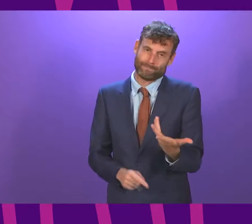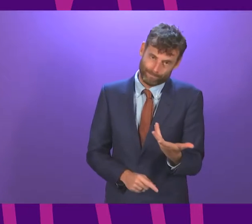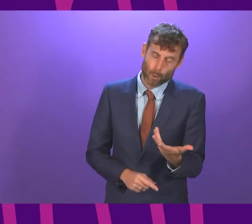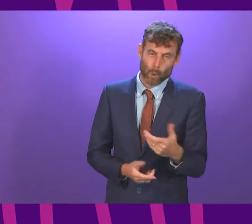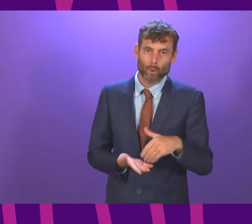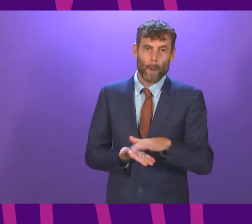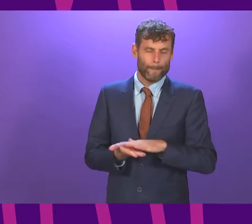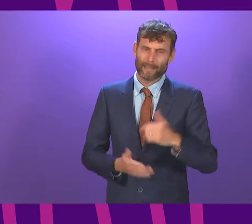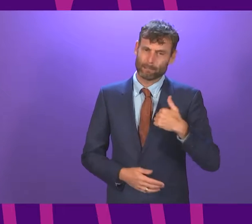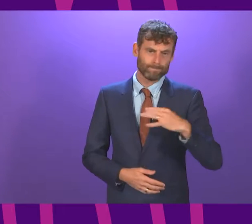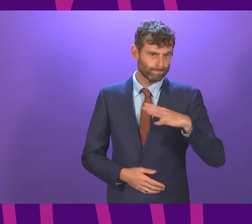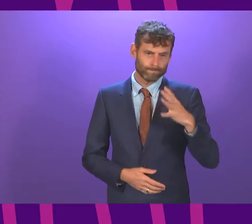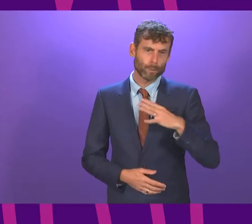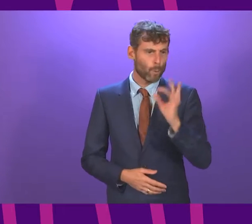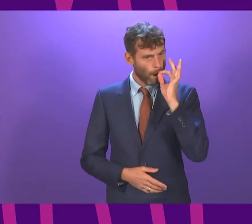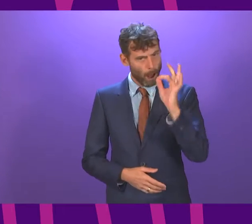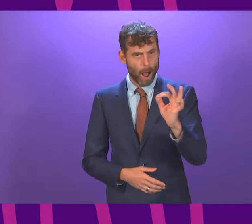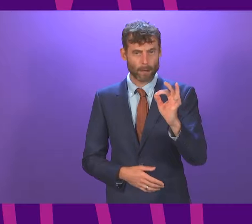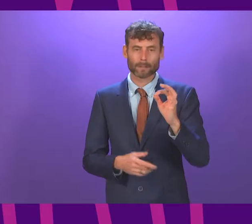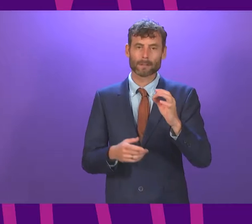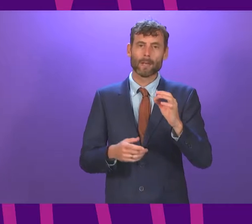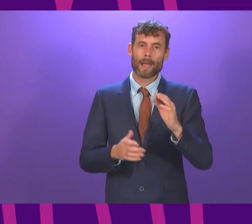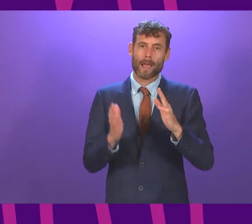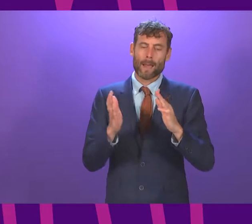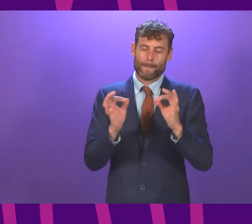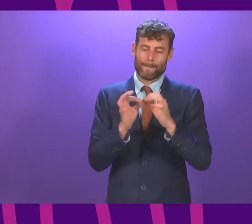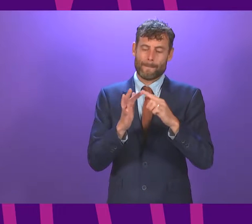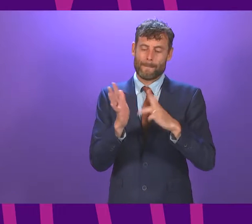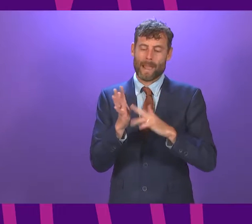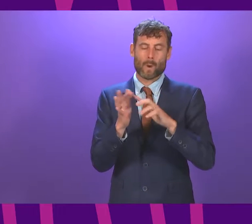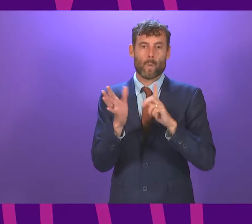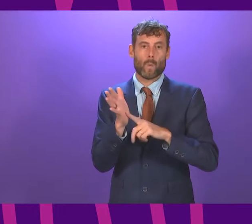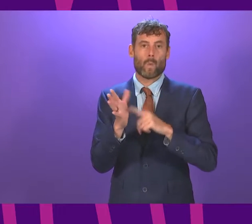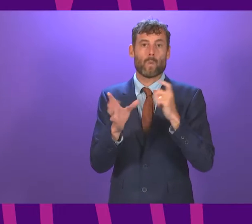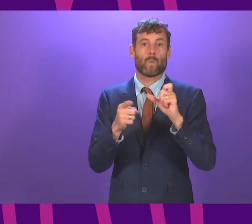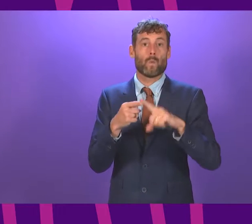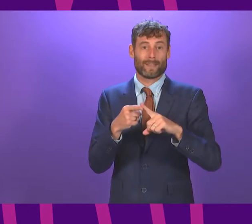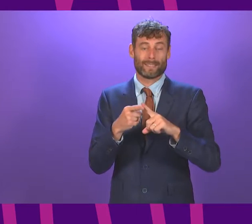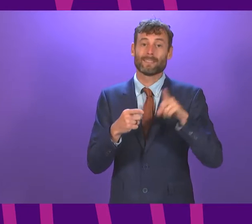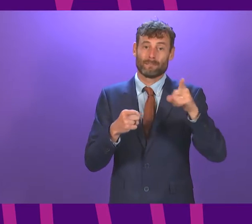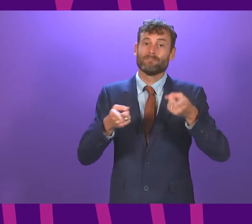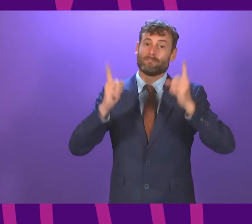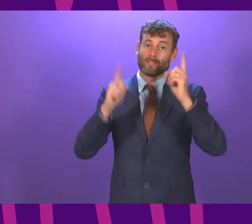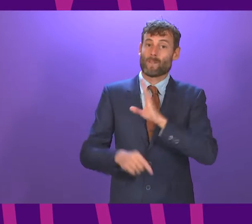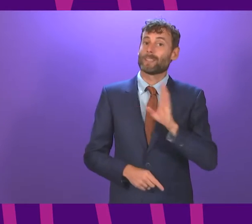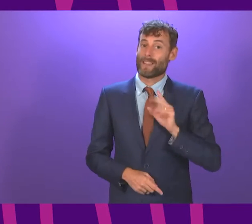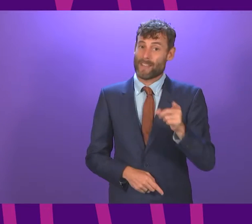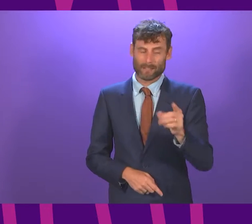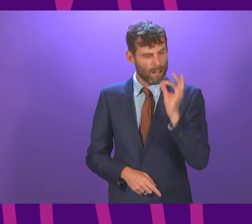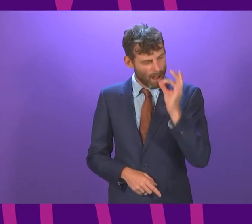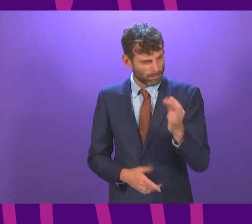I will be happy to raise that point with the Secretary of State for Defence, Ben Wallace, with whom I have been in touch about other issues in relation to helping and supporting